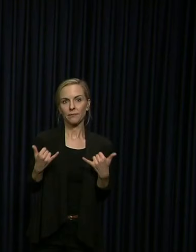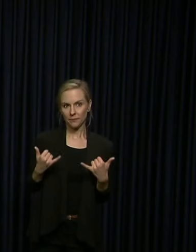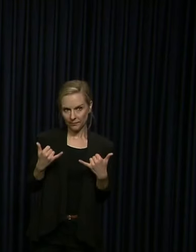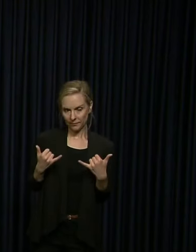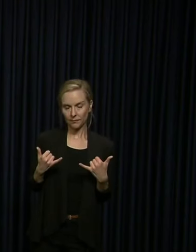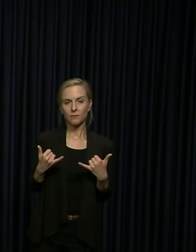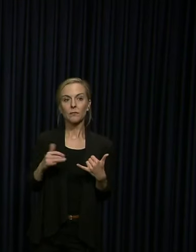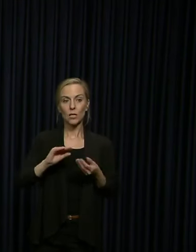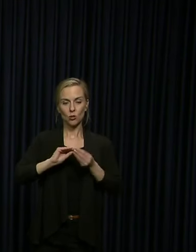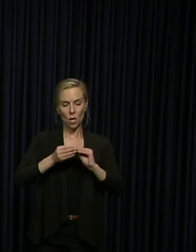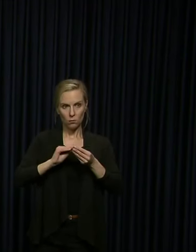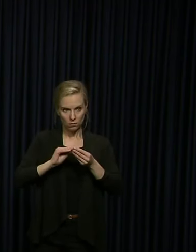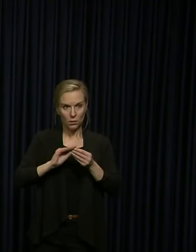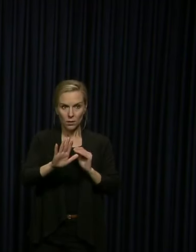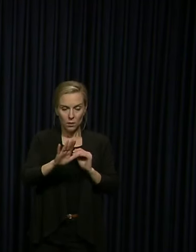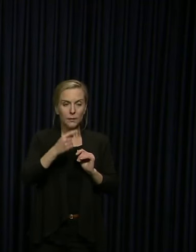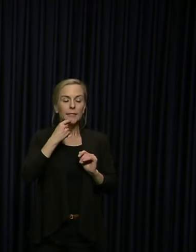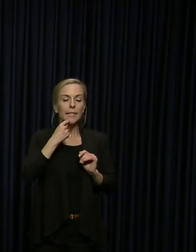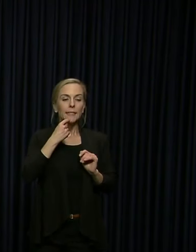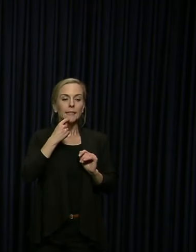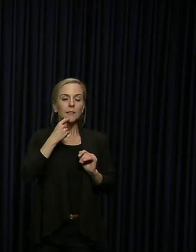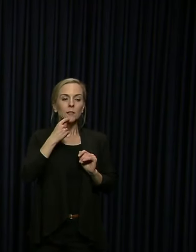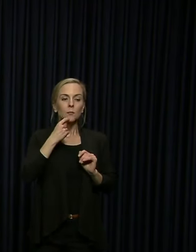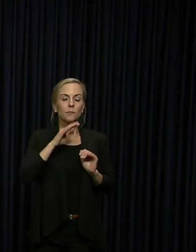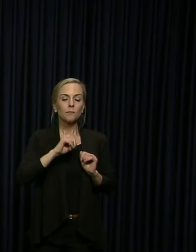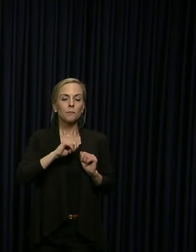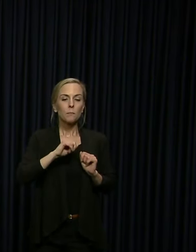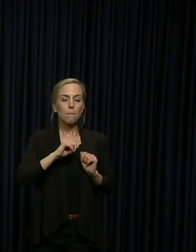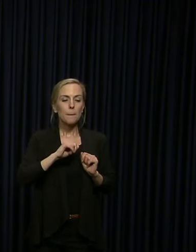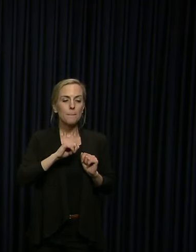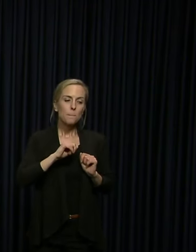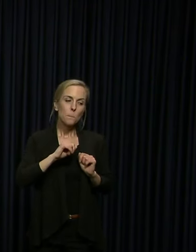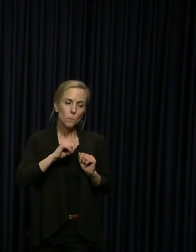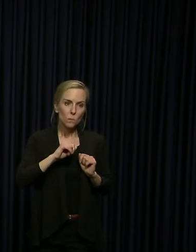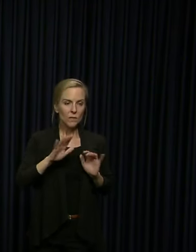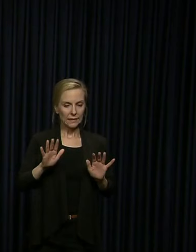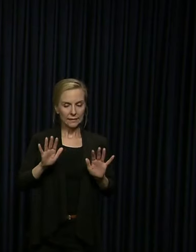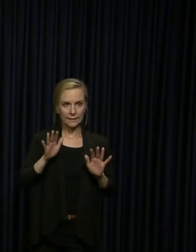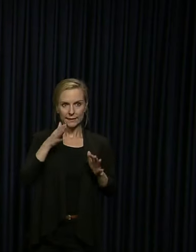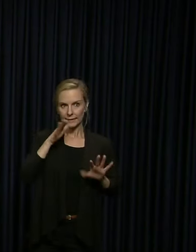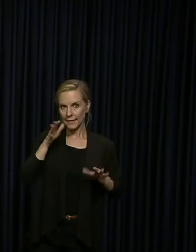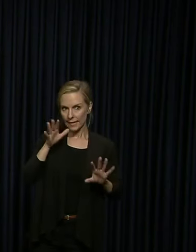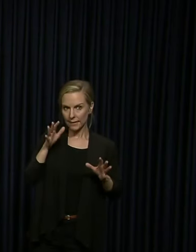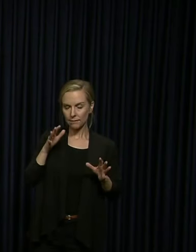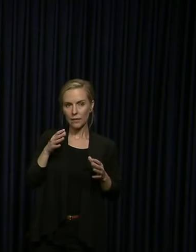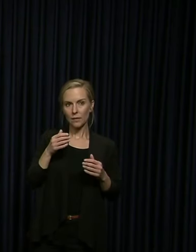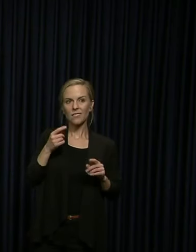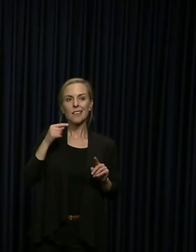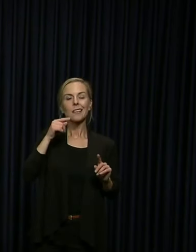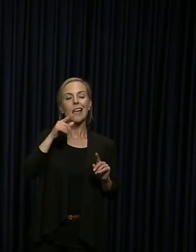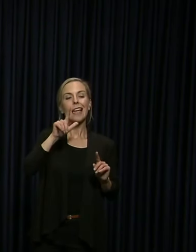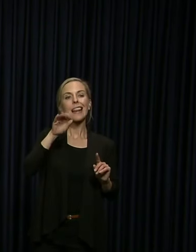THEY CAN KNOW WHILE WE CAN'T COME TO THEM TO MOURN WITH THEM, THAT THEY ARE IN OUR THOUGHTS,